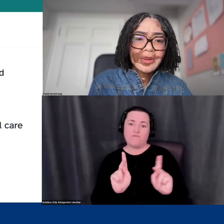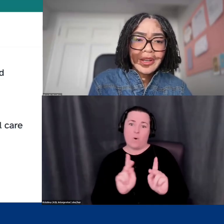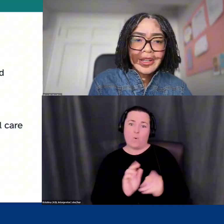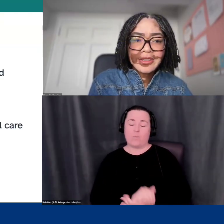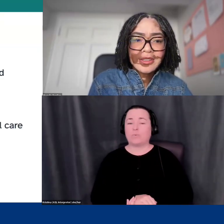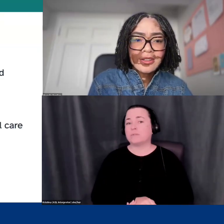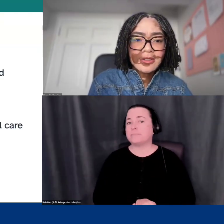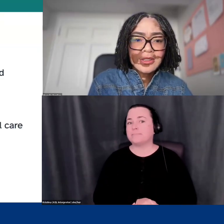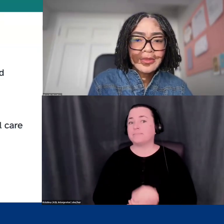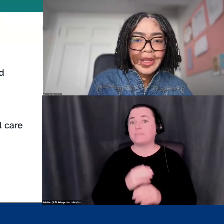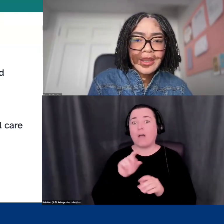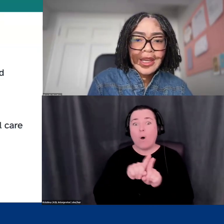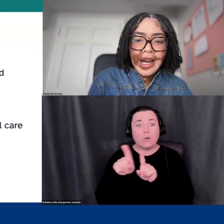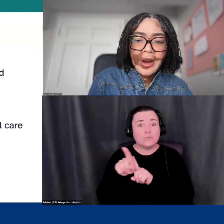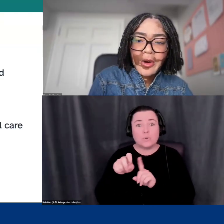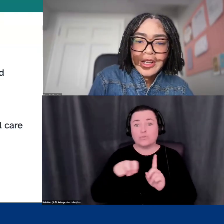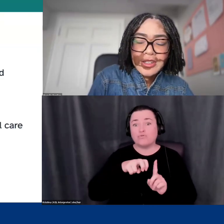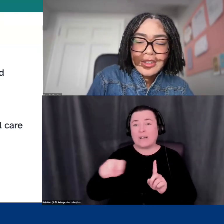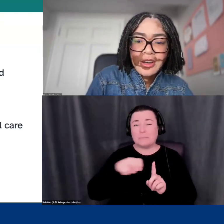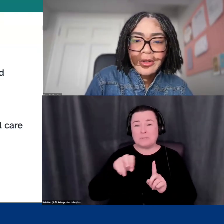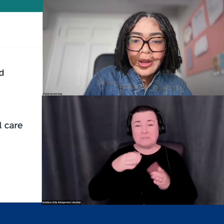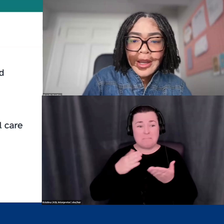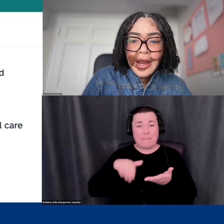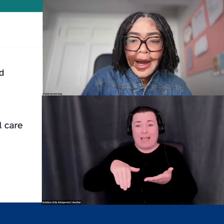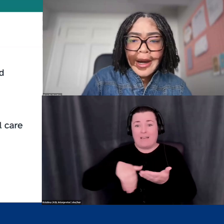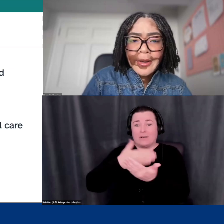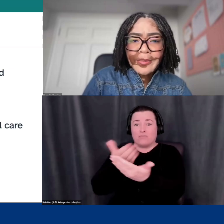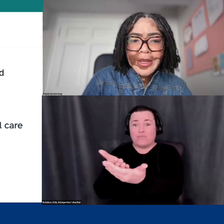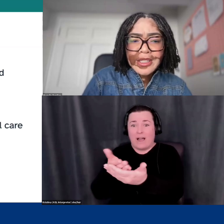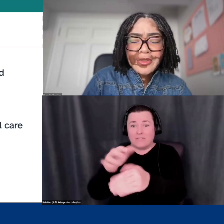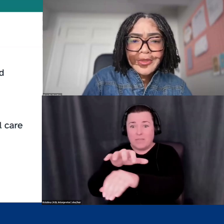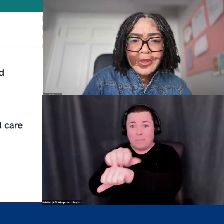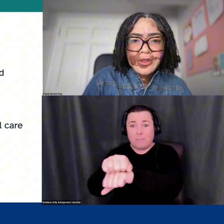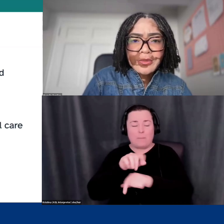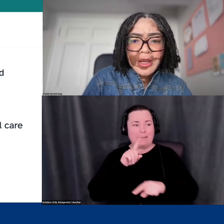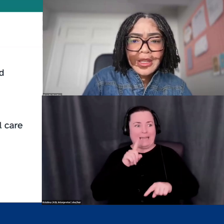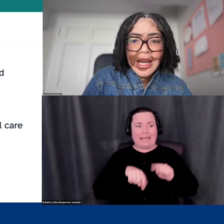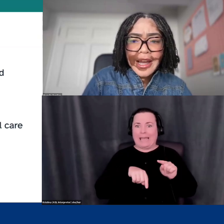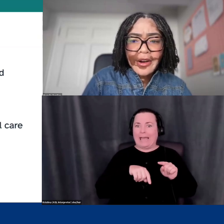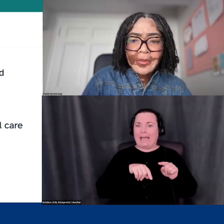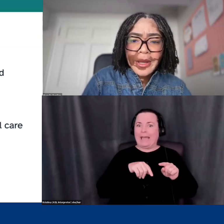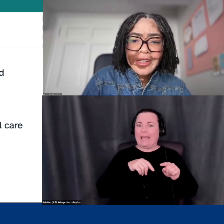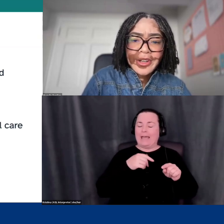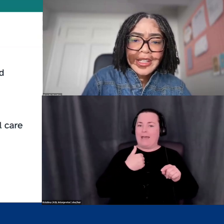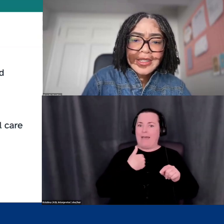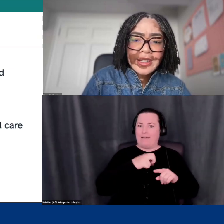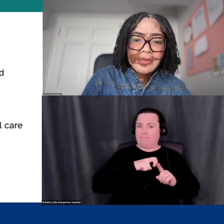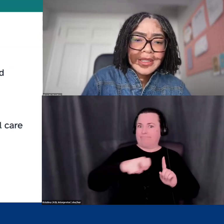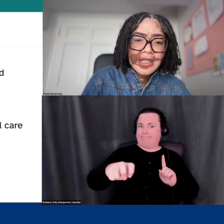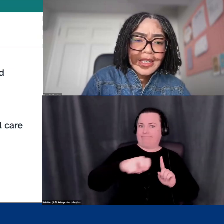barriers is also something that I wanted to note, because for folks who may rely on paratransit, missing